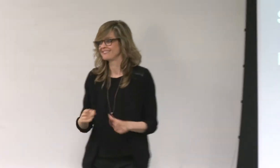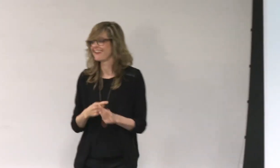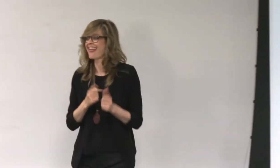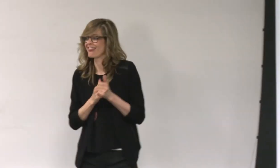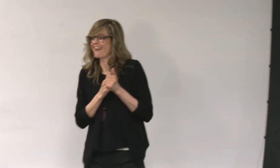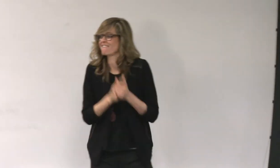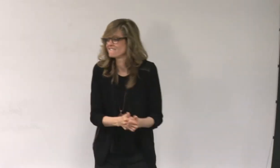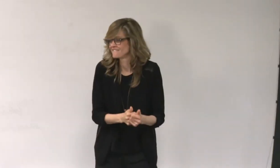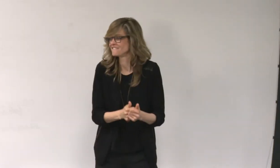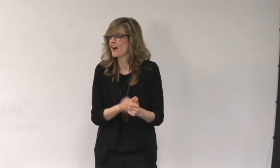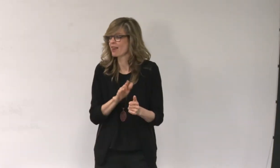THAT'S ONE THING.